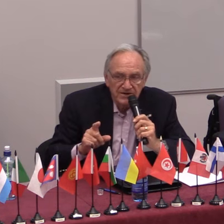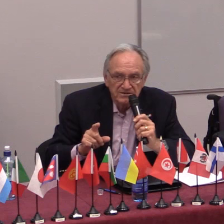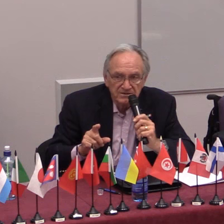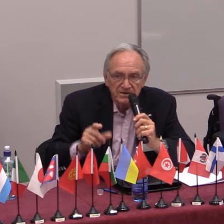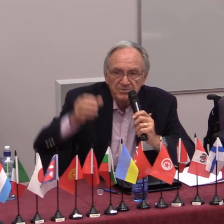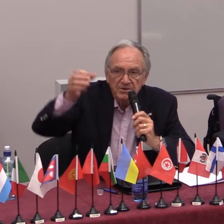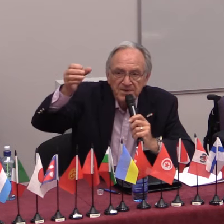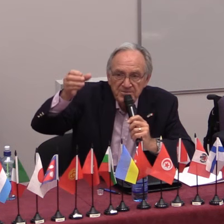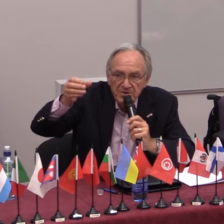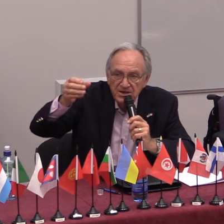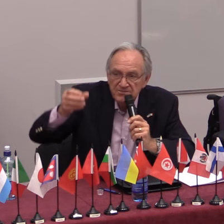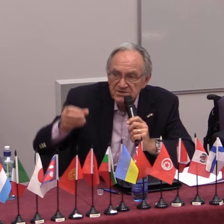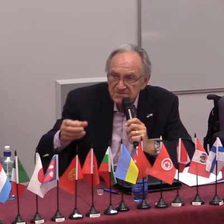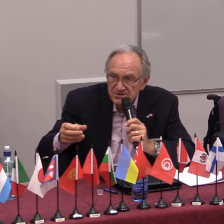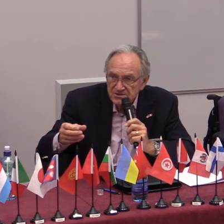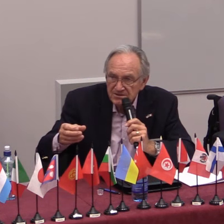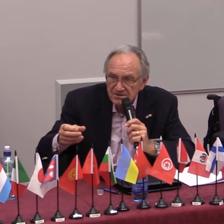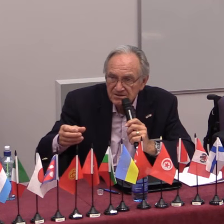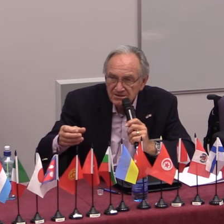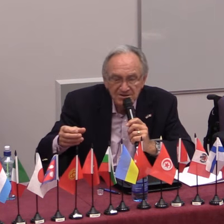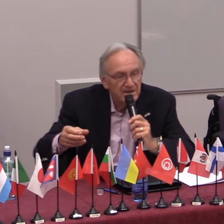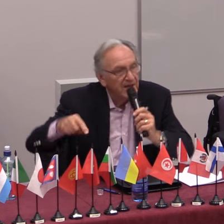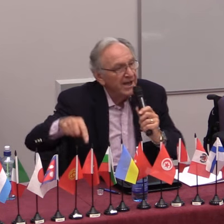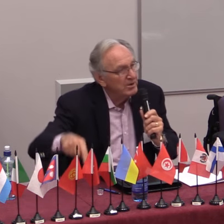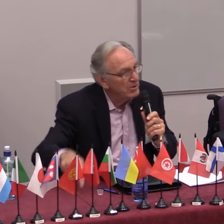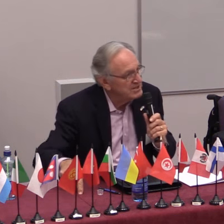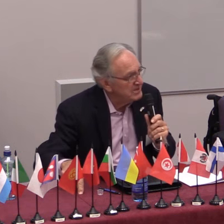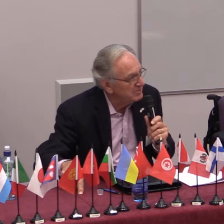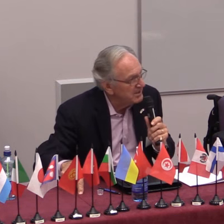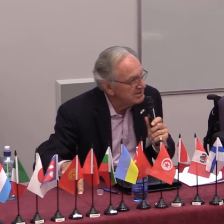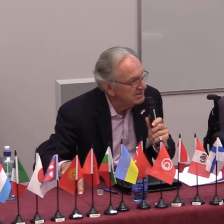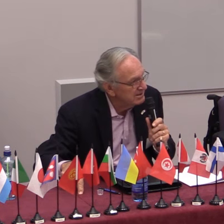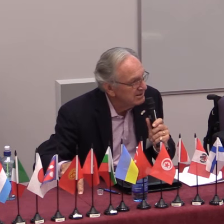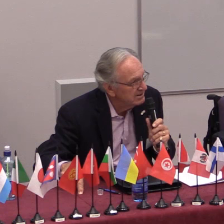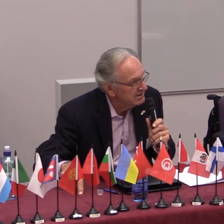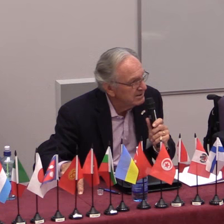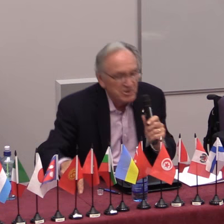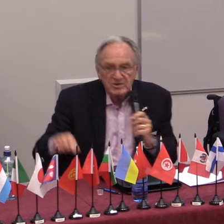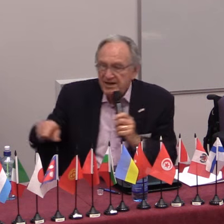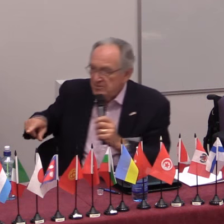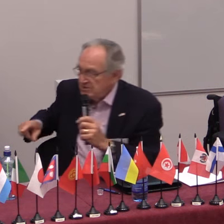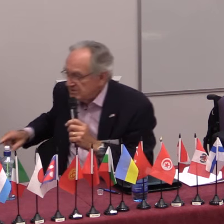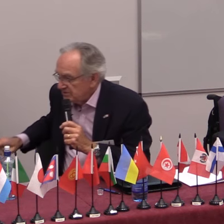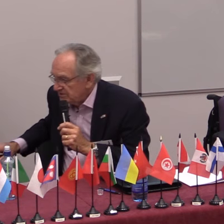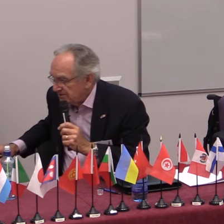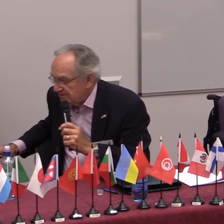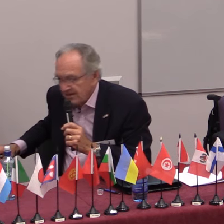fountain put a paper cup dispenser and a waste paper basket, so that anyone using a wheelchair